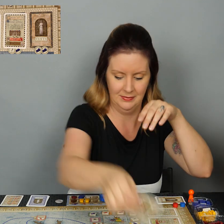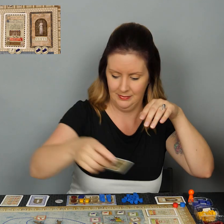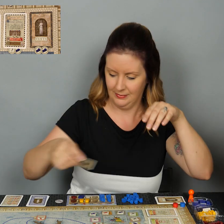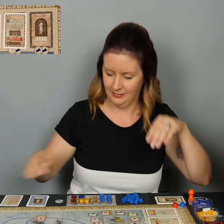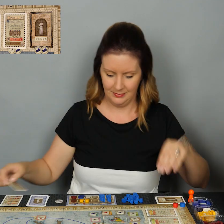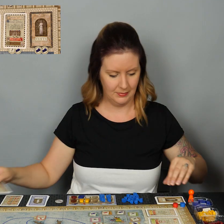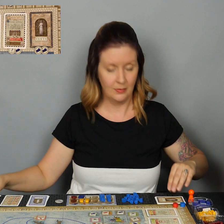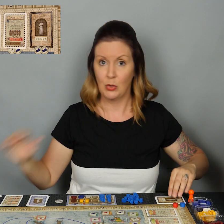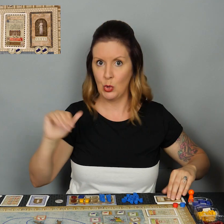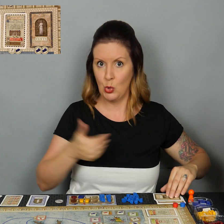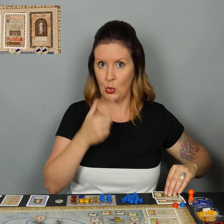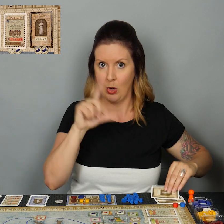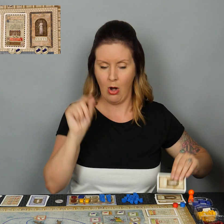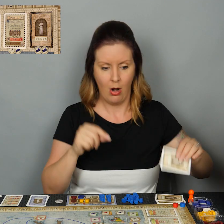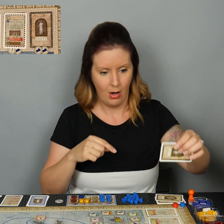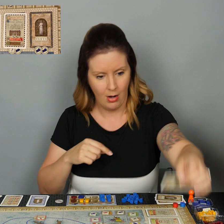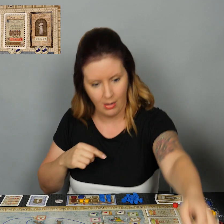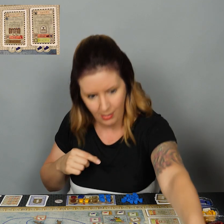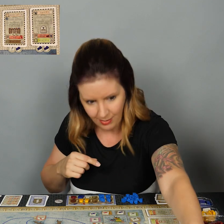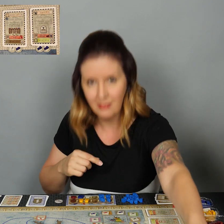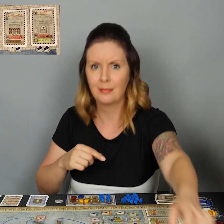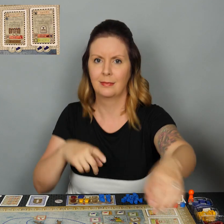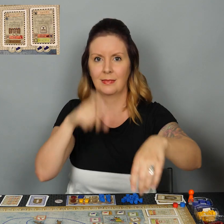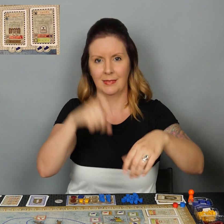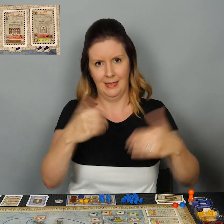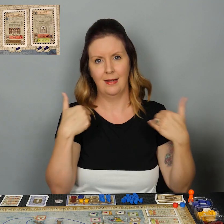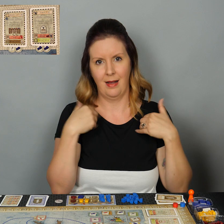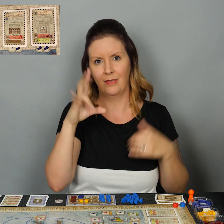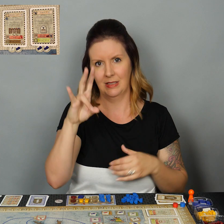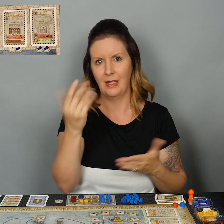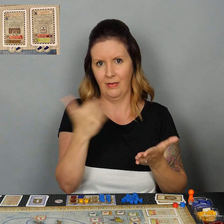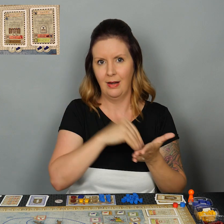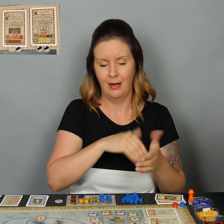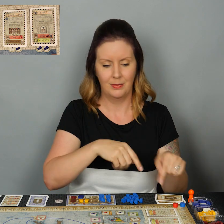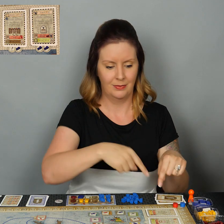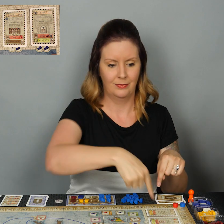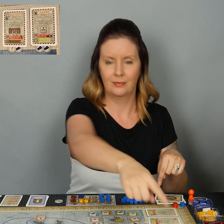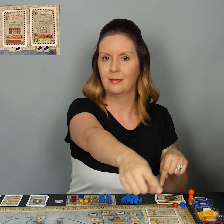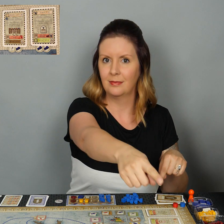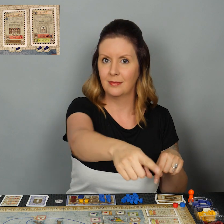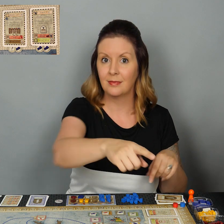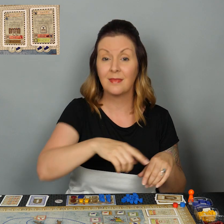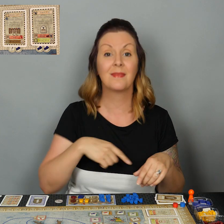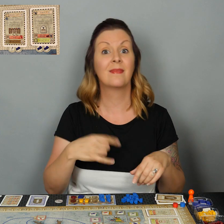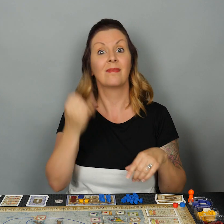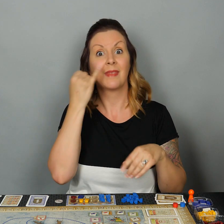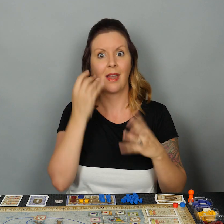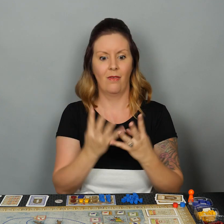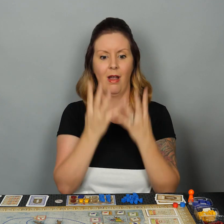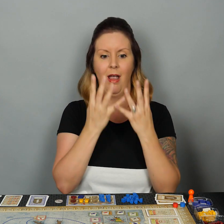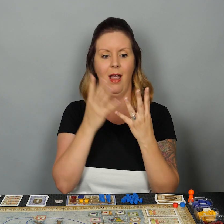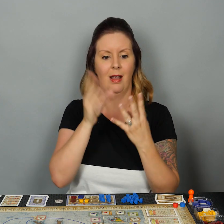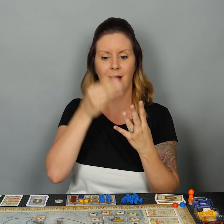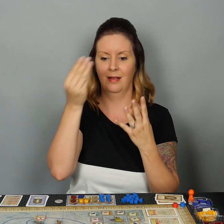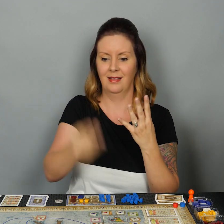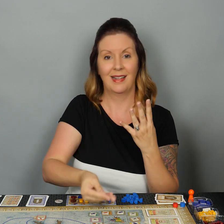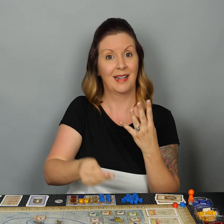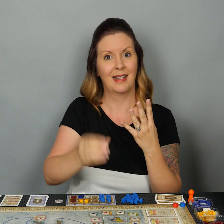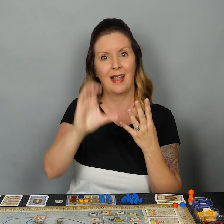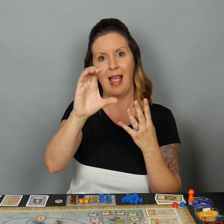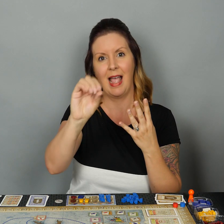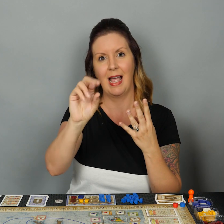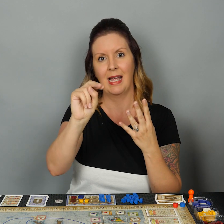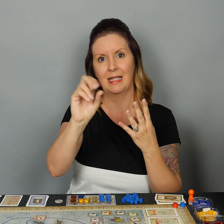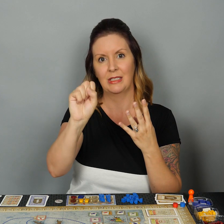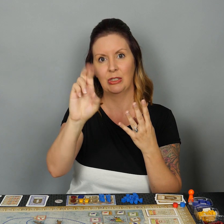Then, you draw new cards face up to fill in the empty card spaces so there are 7 available.